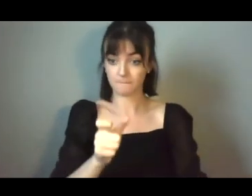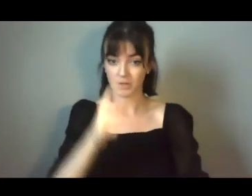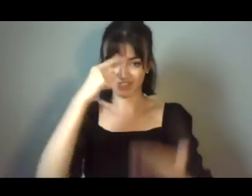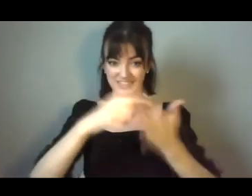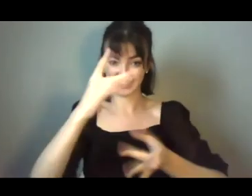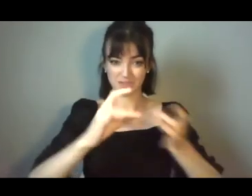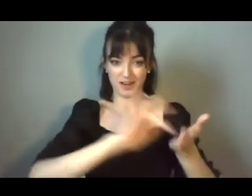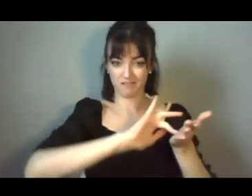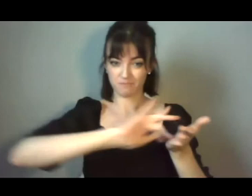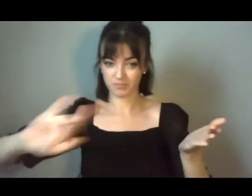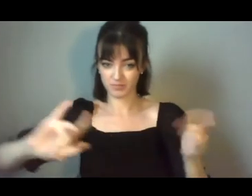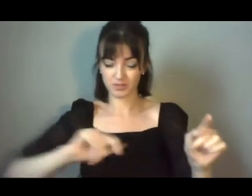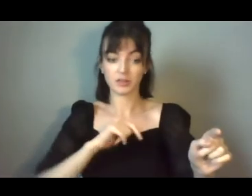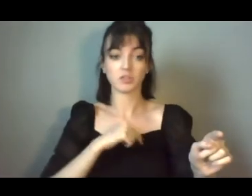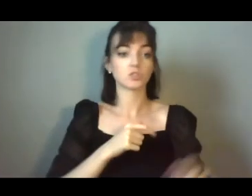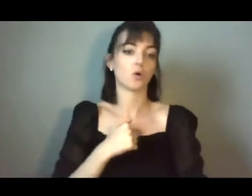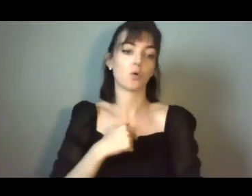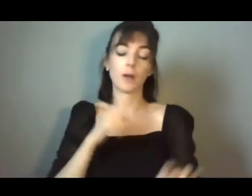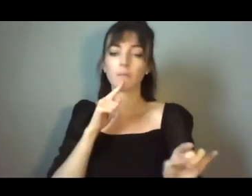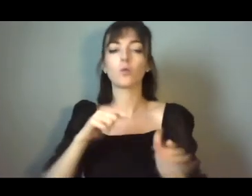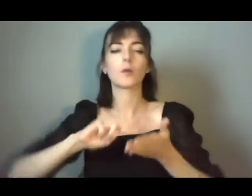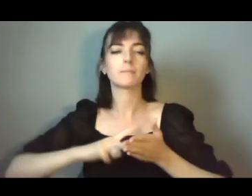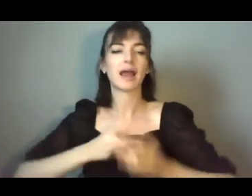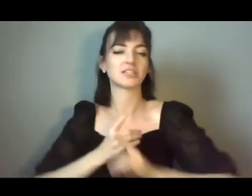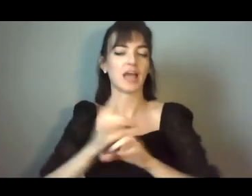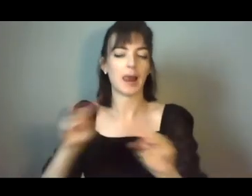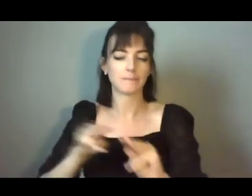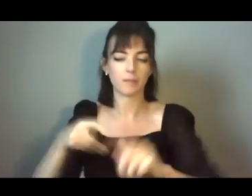resort as I have said we plan to help people to be the best supporters that they can be.